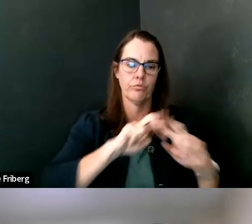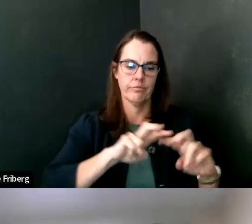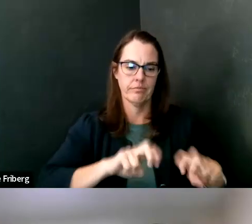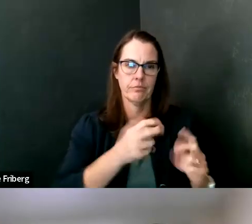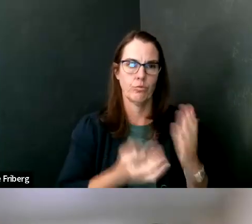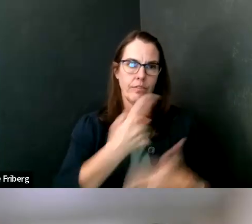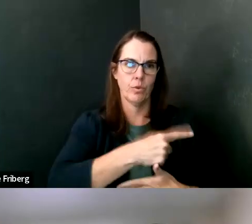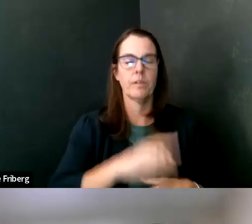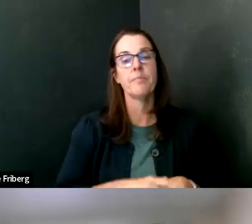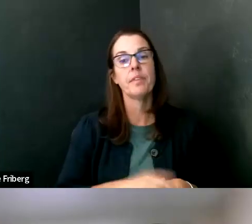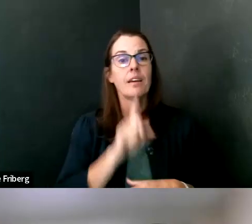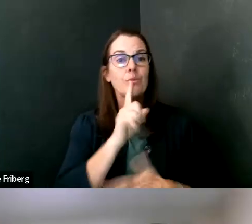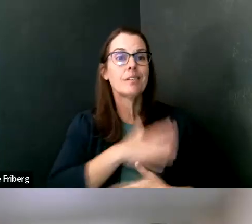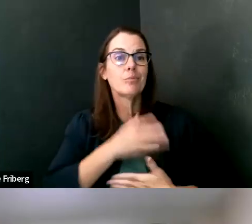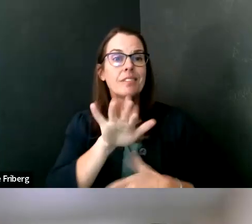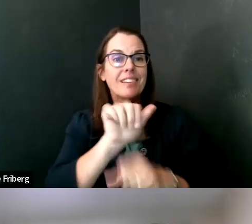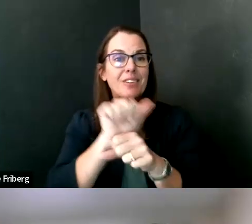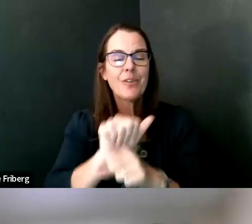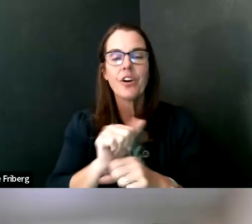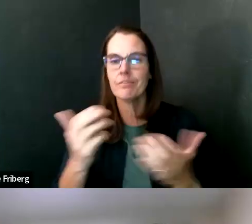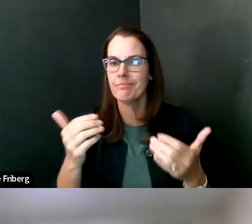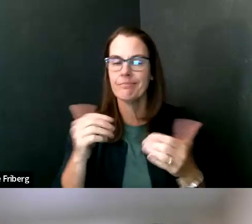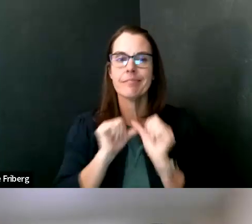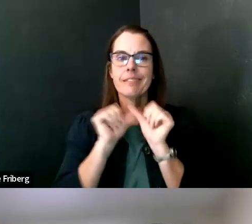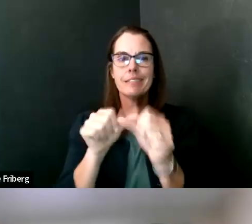um I really appreciate your work. Let's work together. Let's figure out how to make